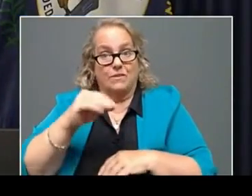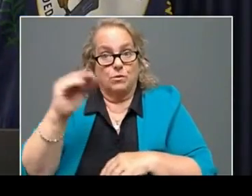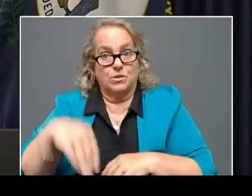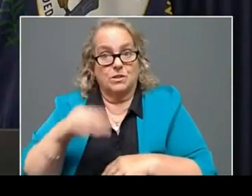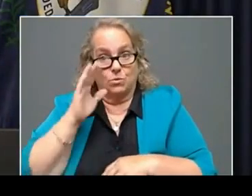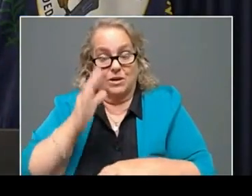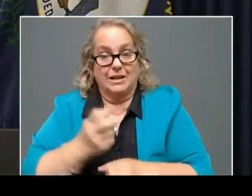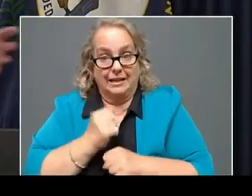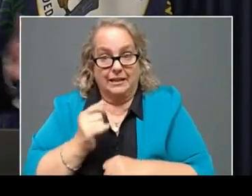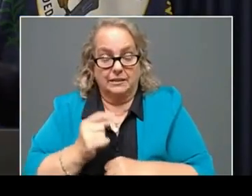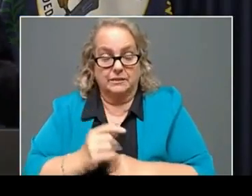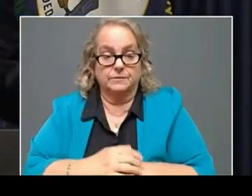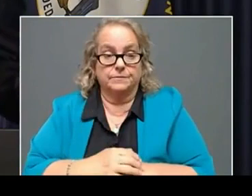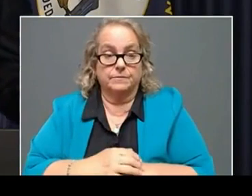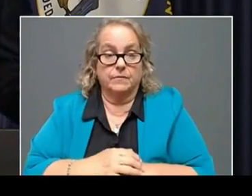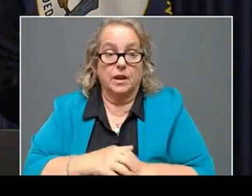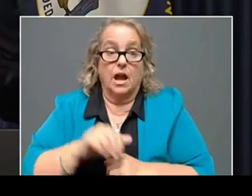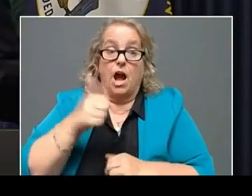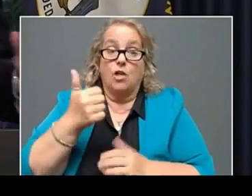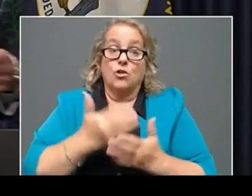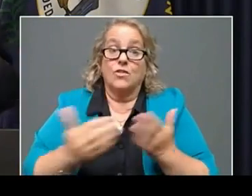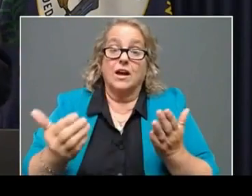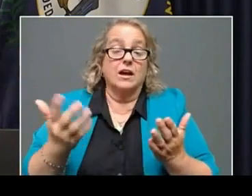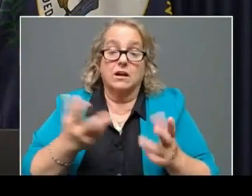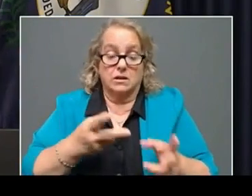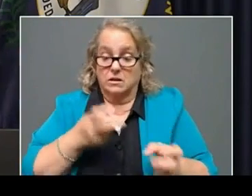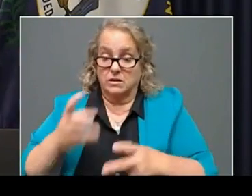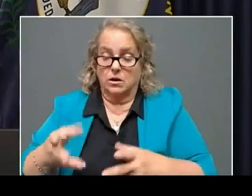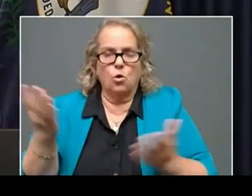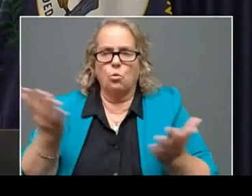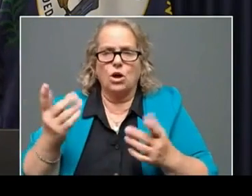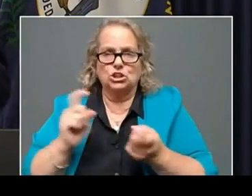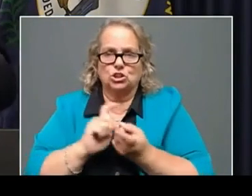extrapolations, what's changed now? We're seeing clusters again. The change